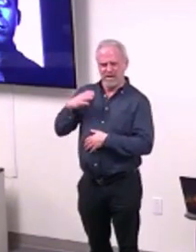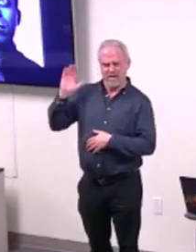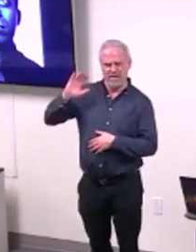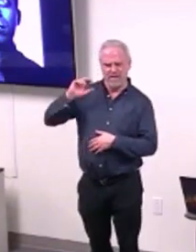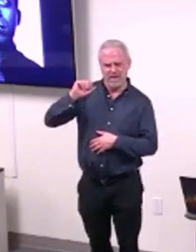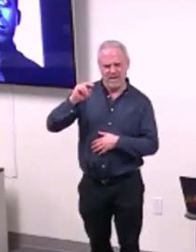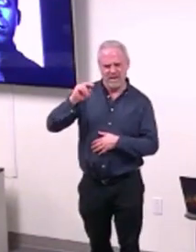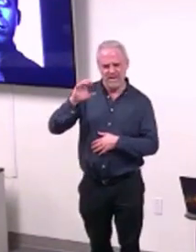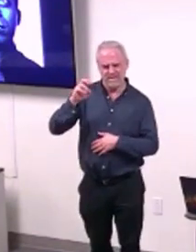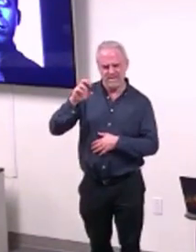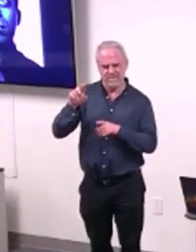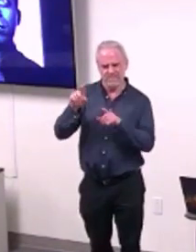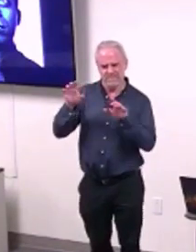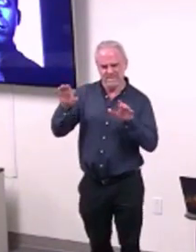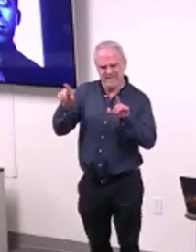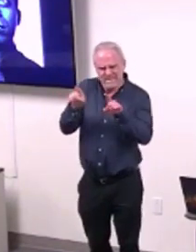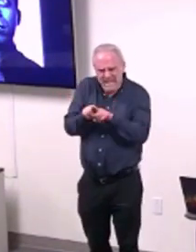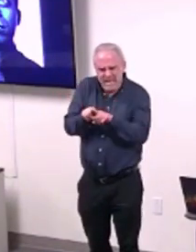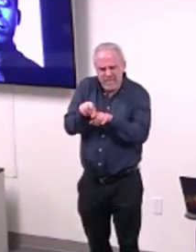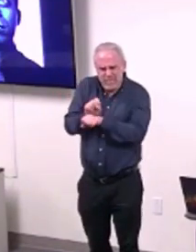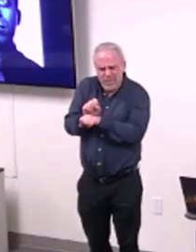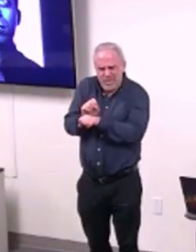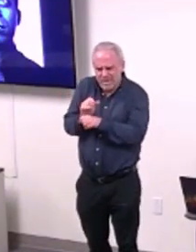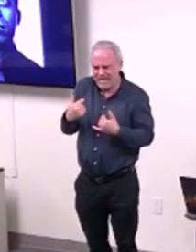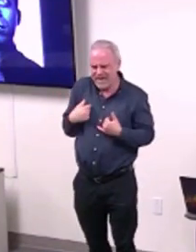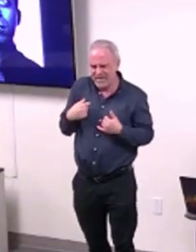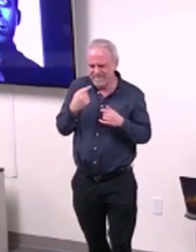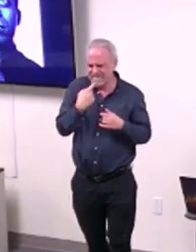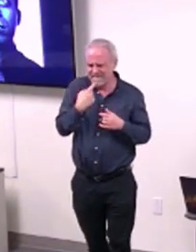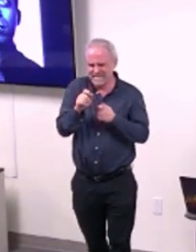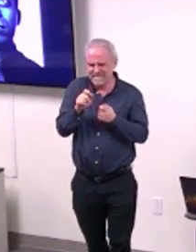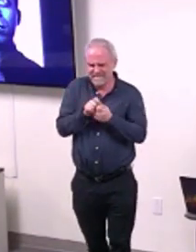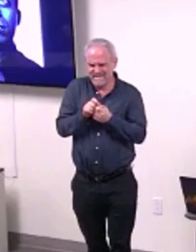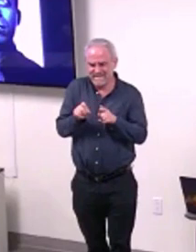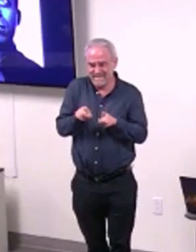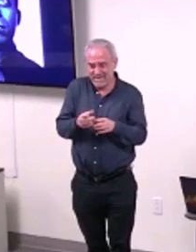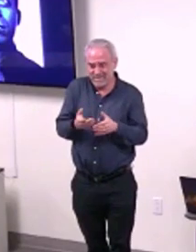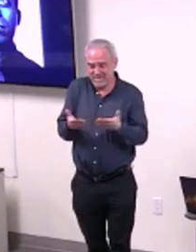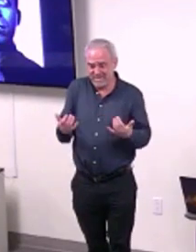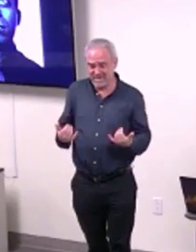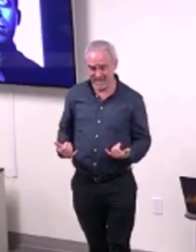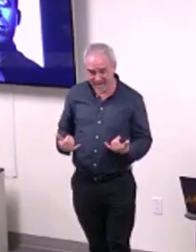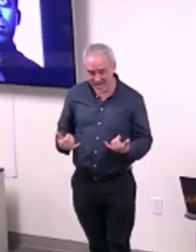And for me to be saying these exact same things is actually like enraging.